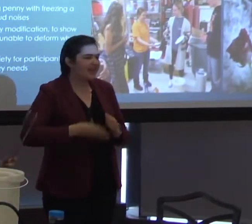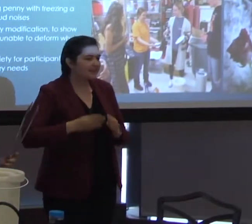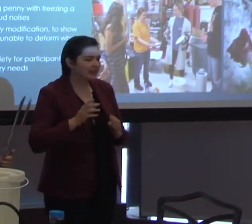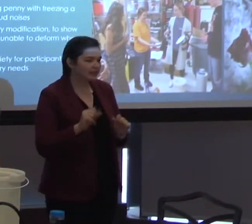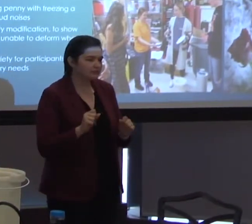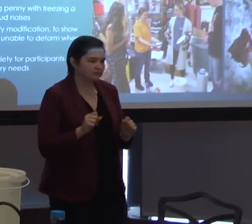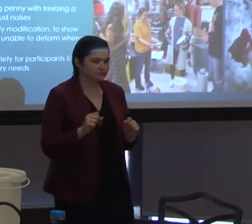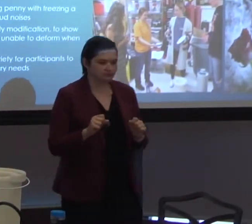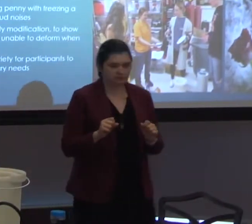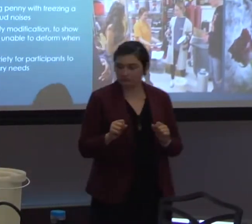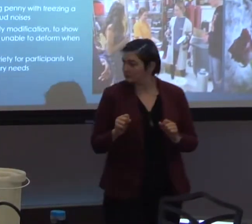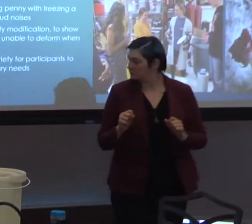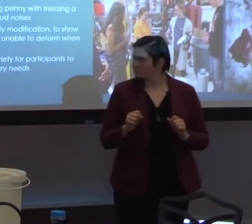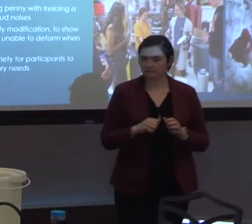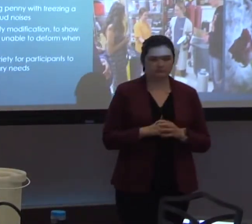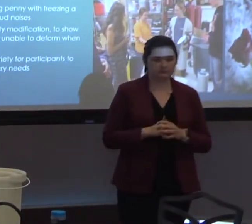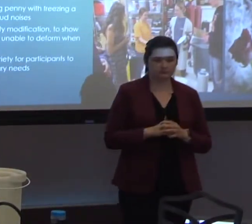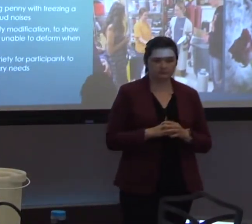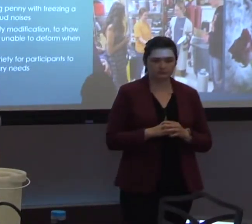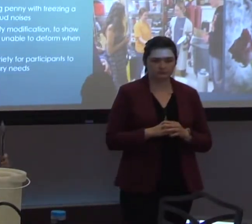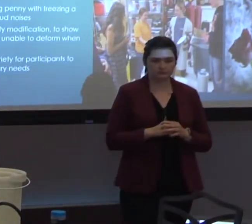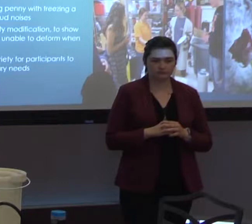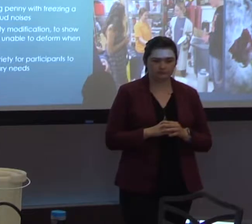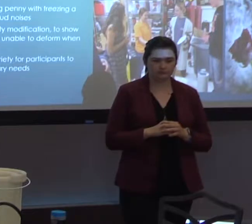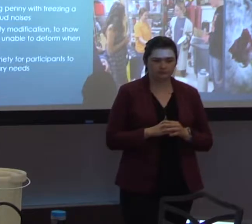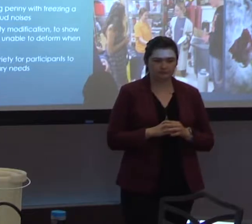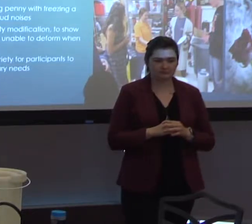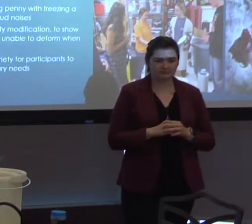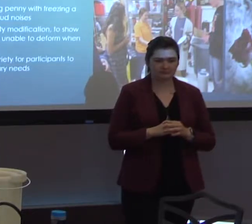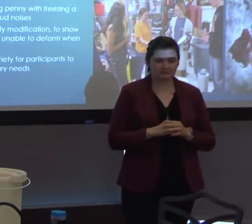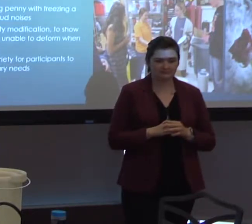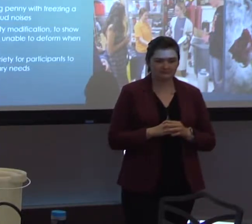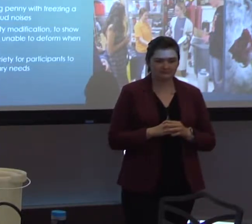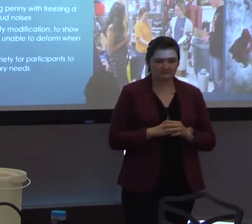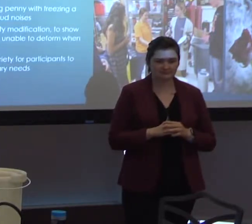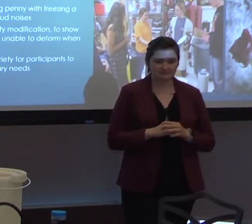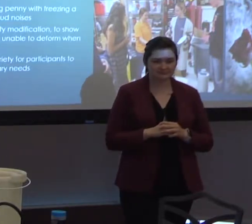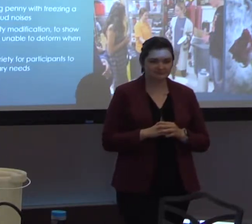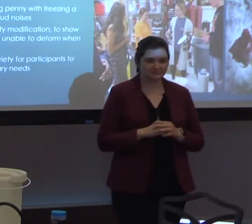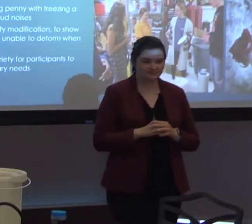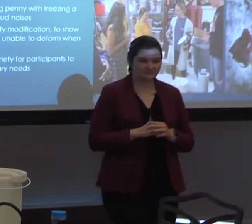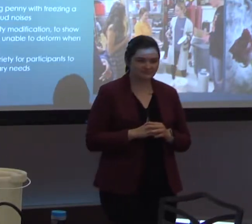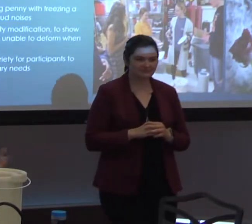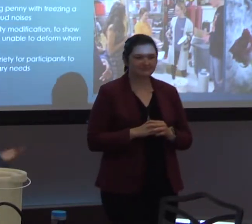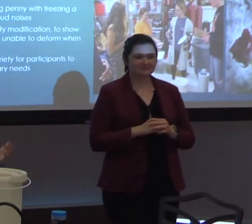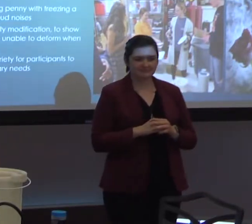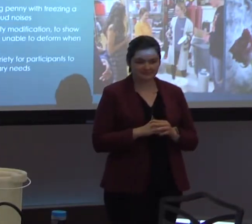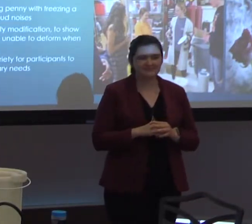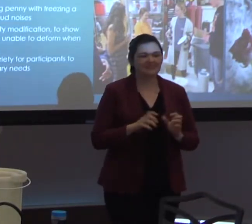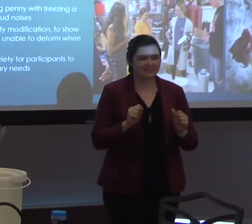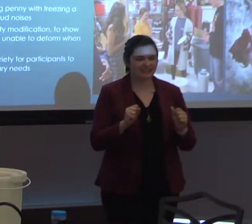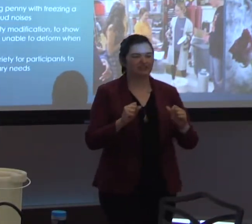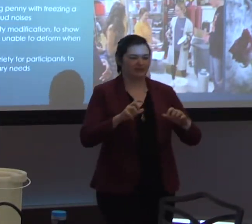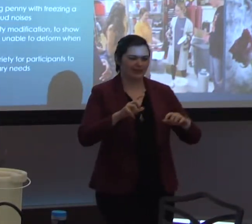if you guys would like to kinda get up close and everything. So that kinda shows the extreme coldness of space.